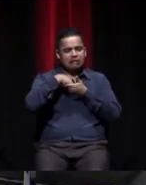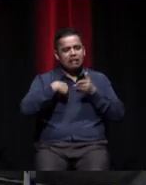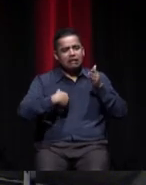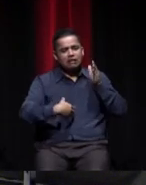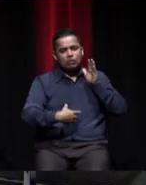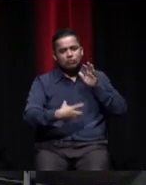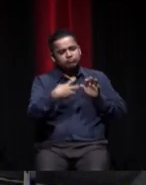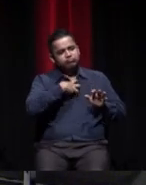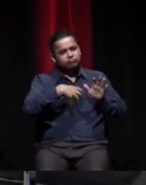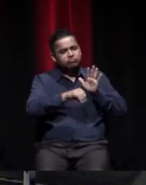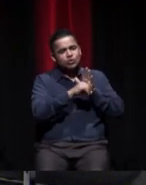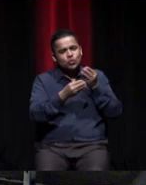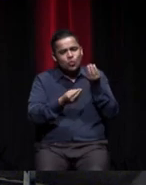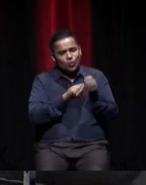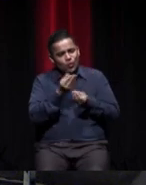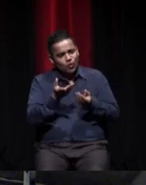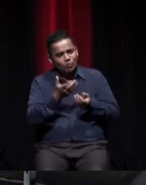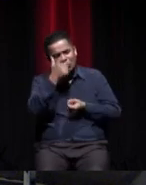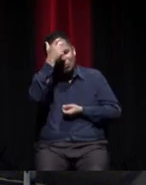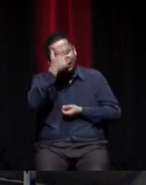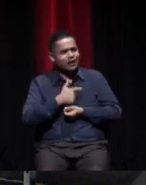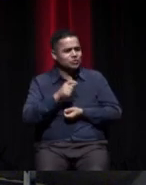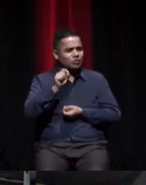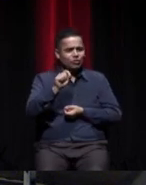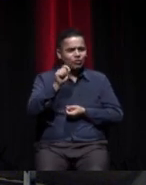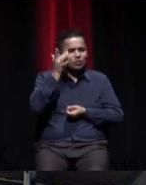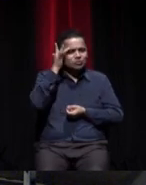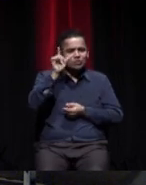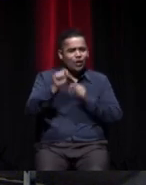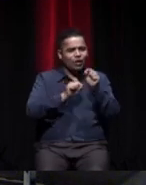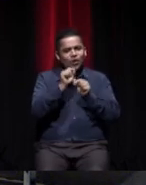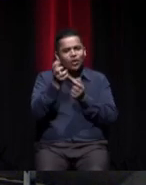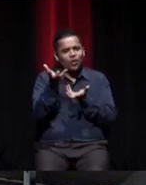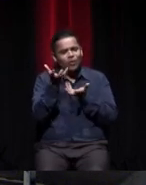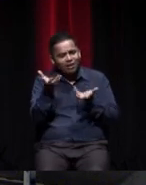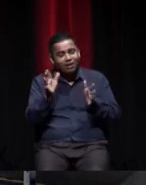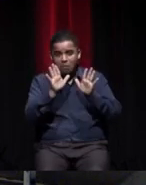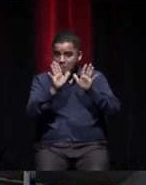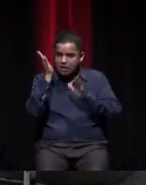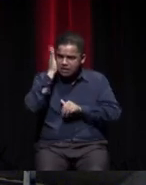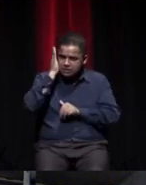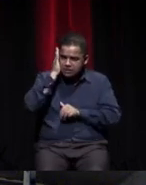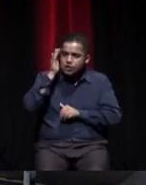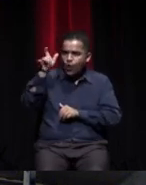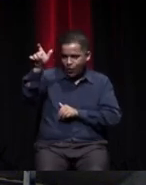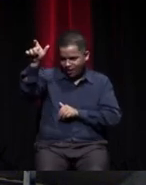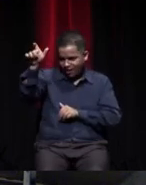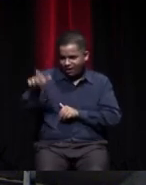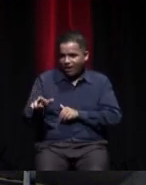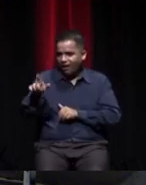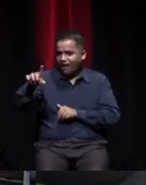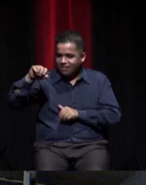"I don't know who I am and am not sure what I want." But I know they're over enjoying.